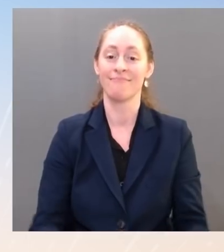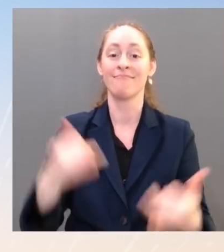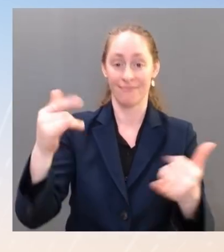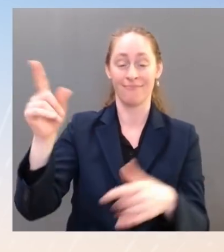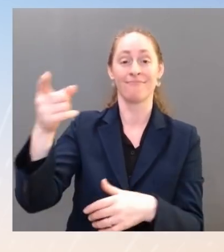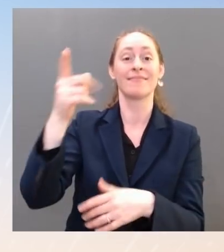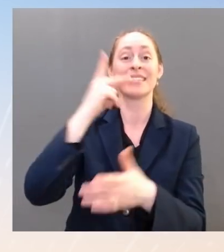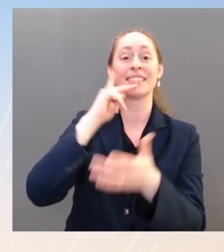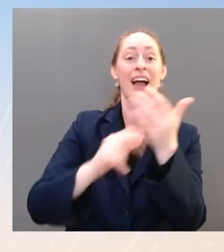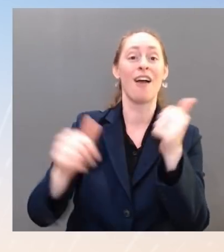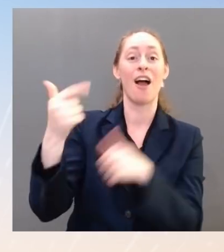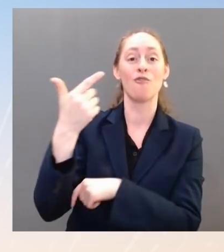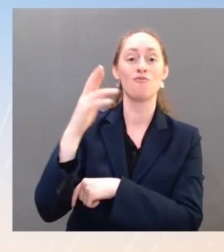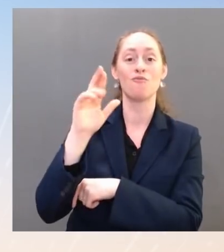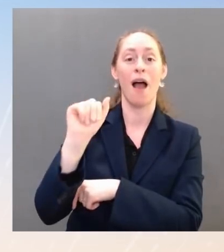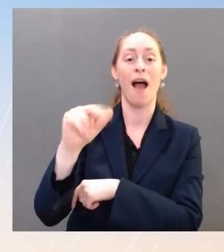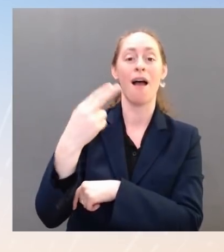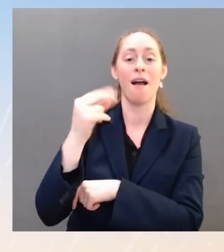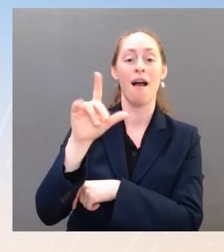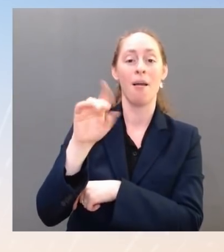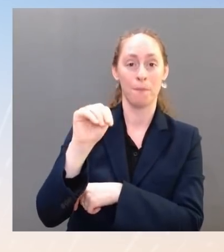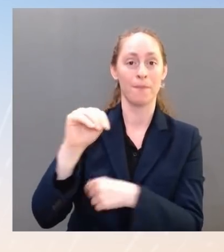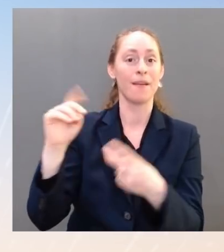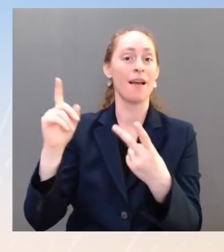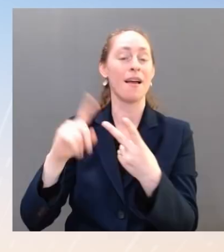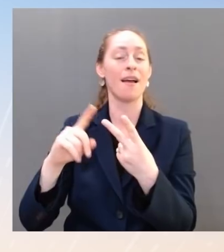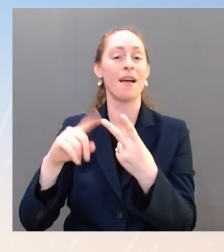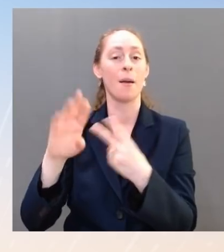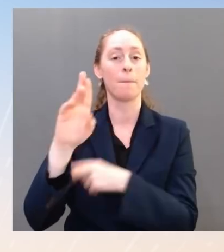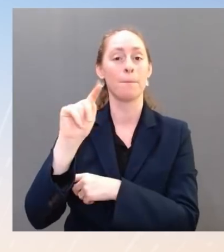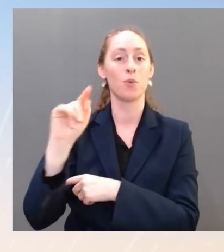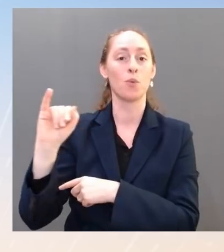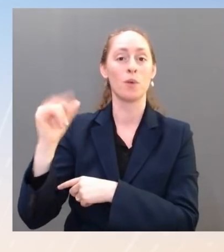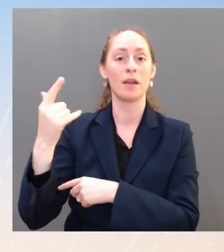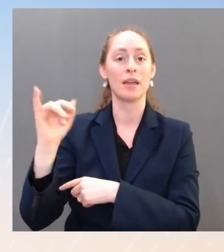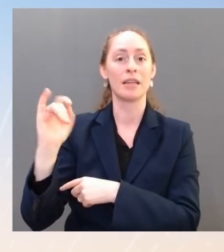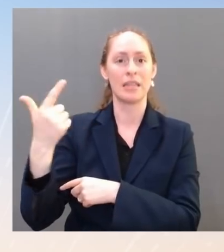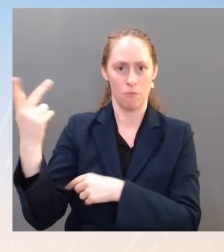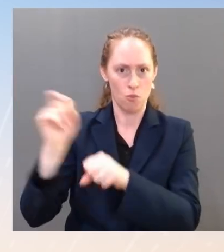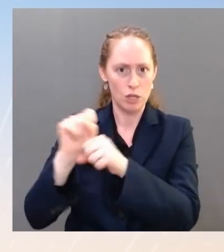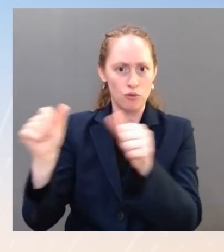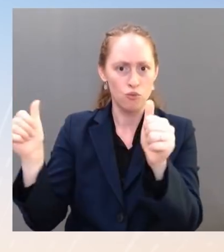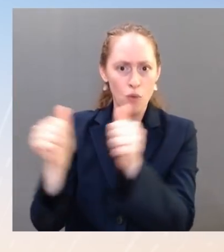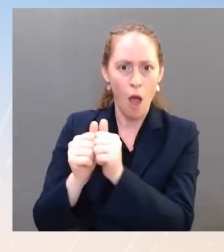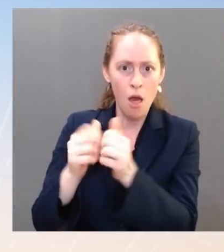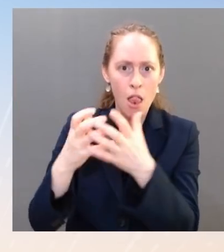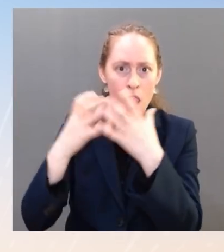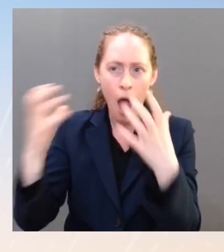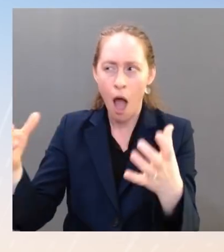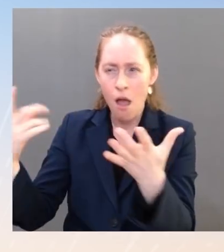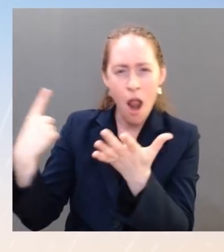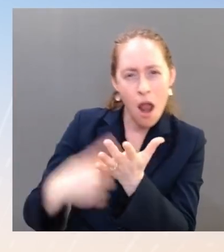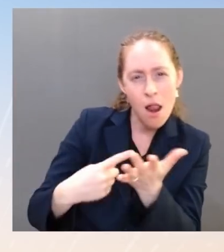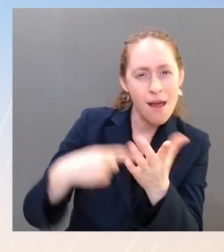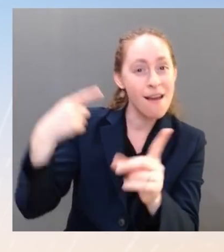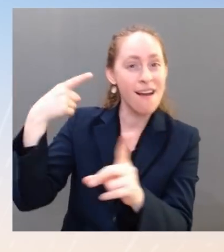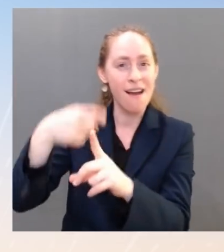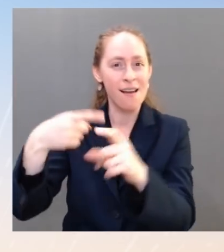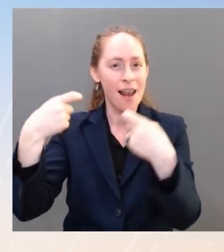on just the EV charging stations. We also have to coordinate with all 50 states and all of the 50 states also have to call. Coordinate with the governors and we are pushing that team together